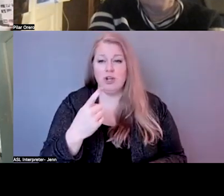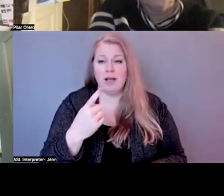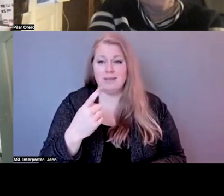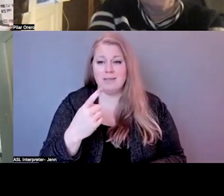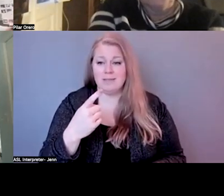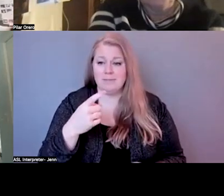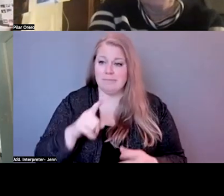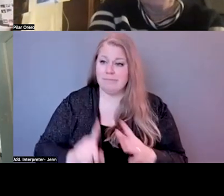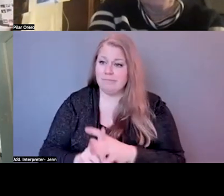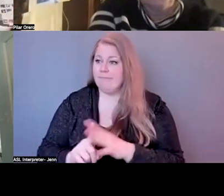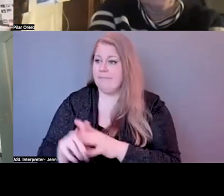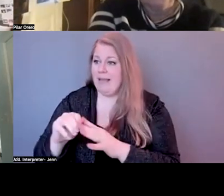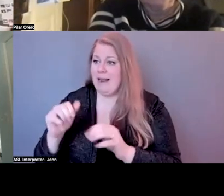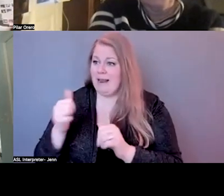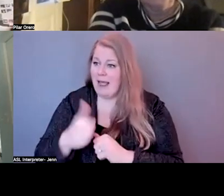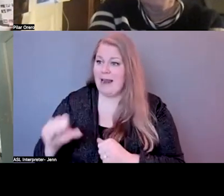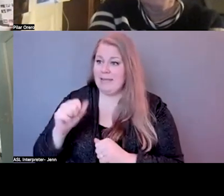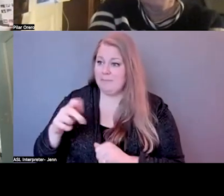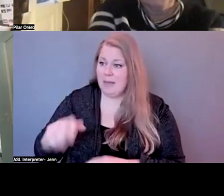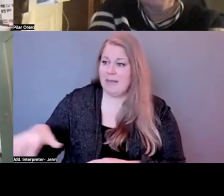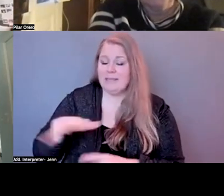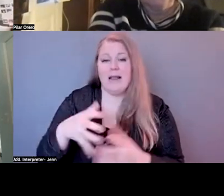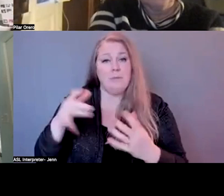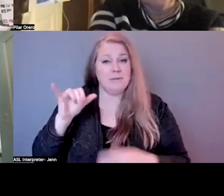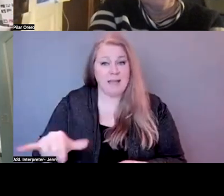of space and how much that would be journey specific.